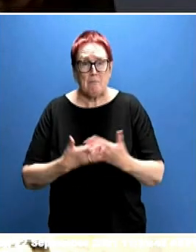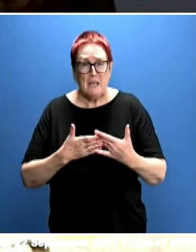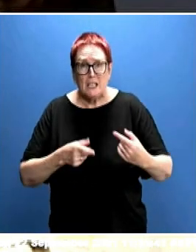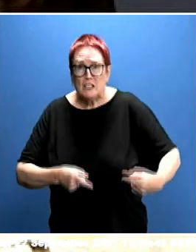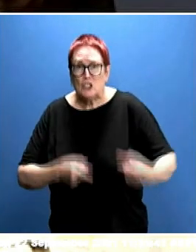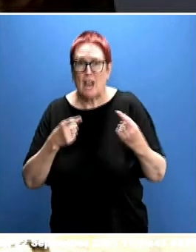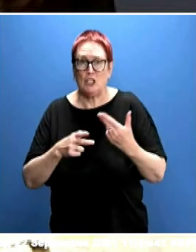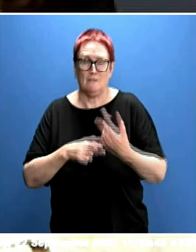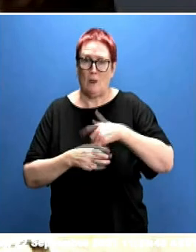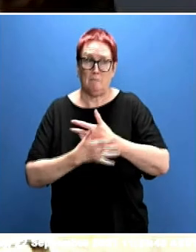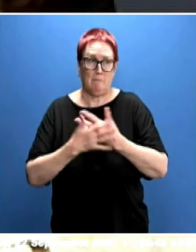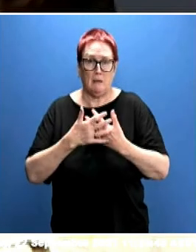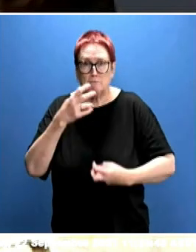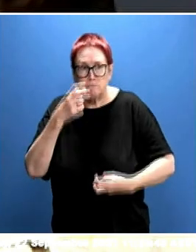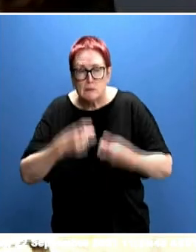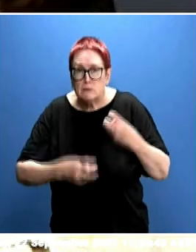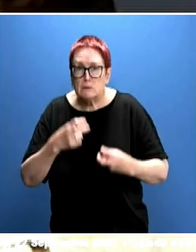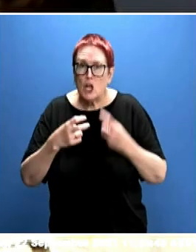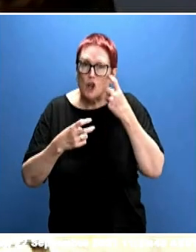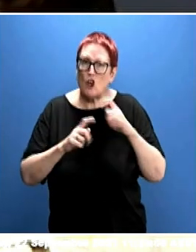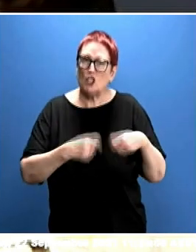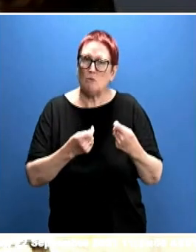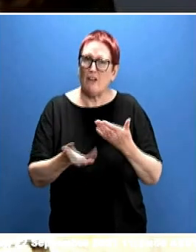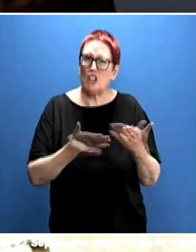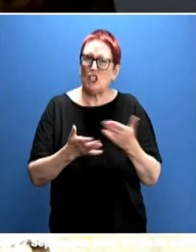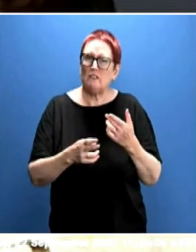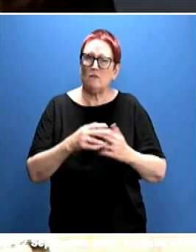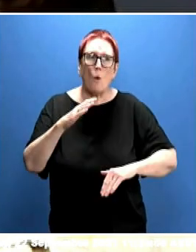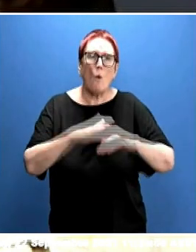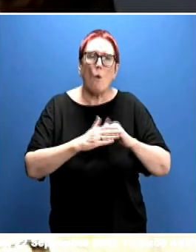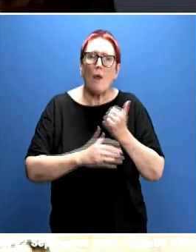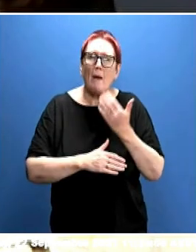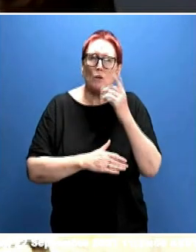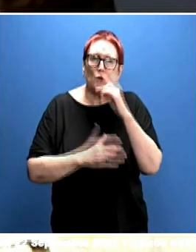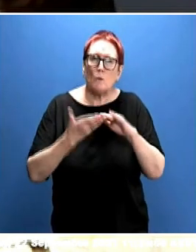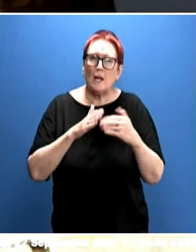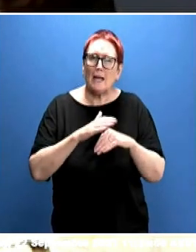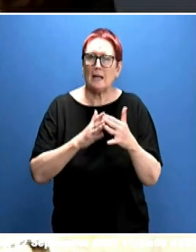that we face trying to provide those services to the Aboriginal community in Western Australia.